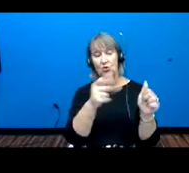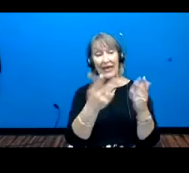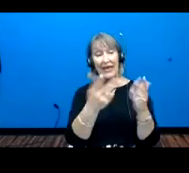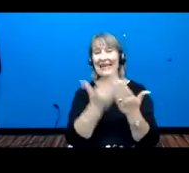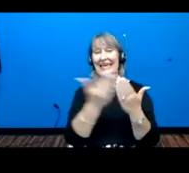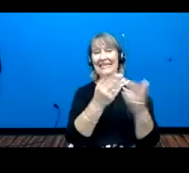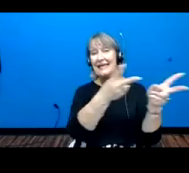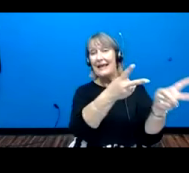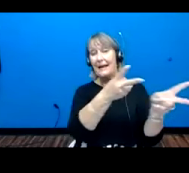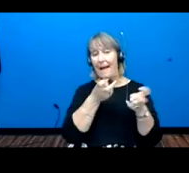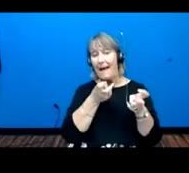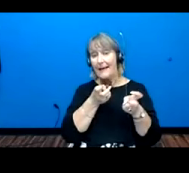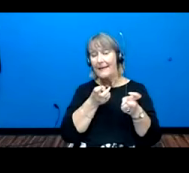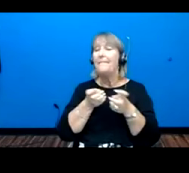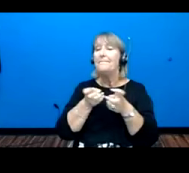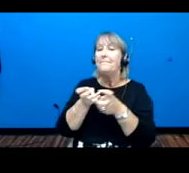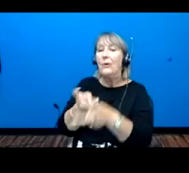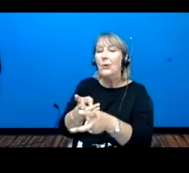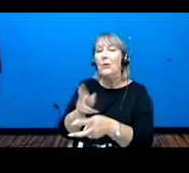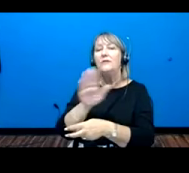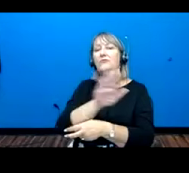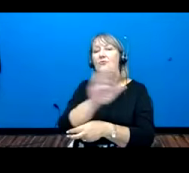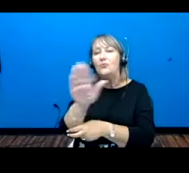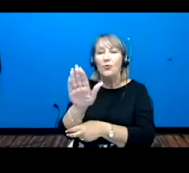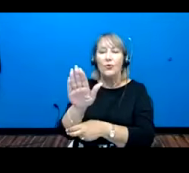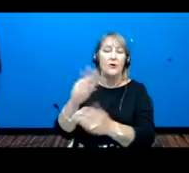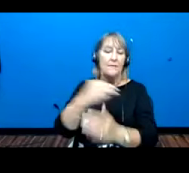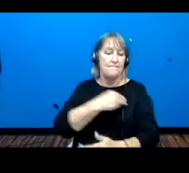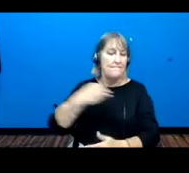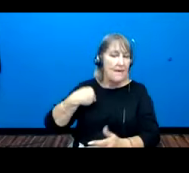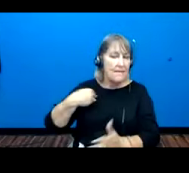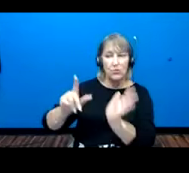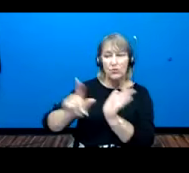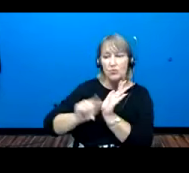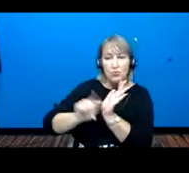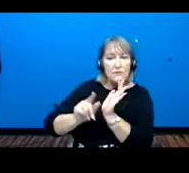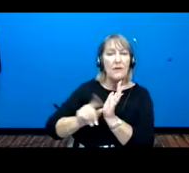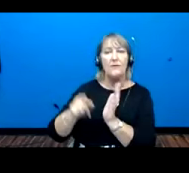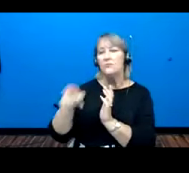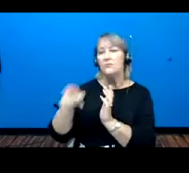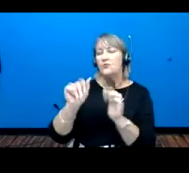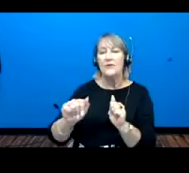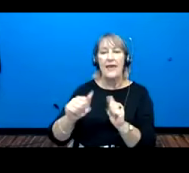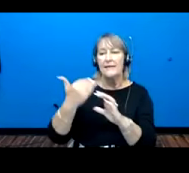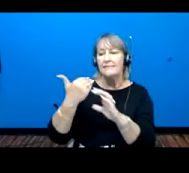And those are all things that we can give all of you, just again, that you can post and be ready to go.